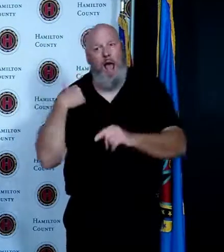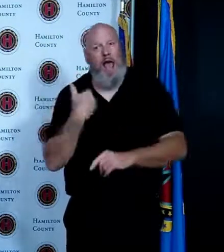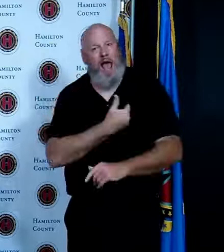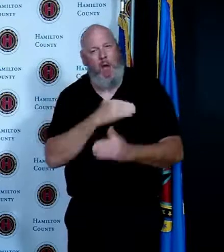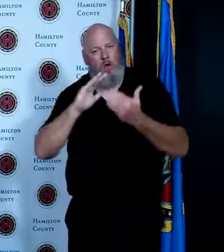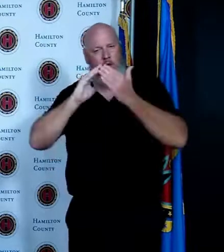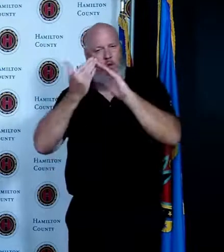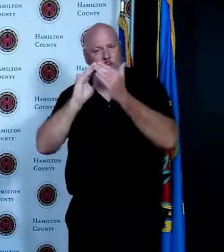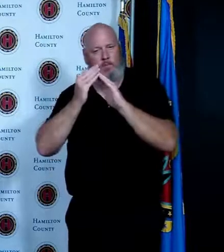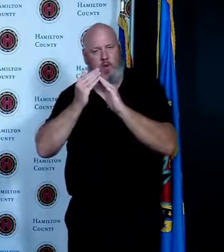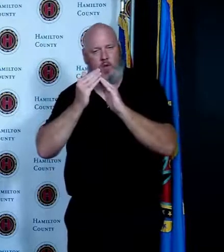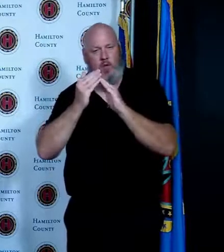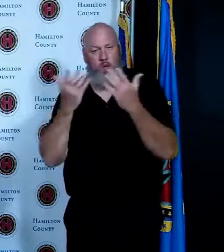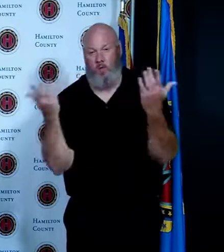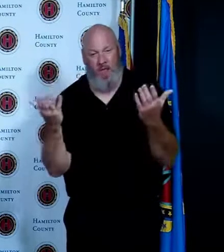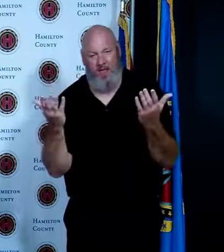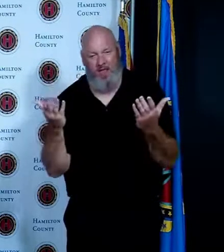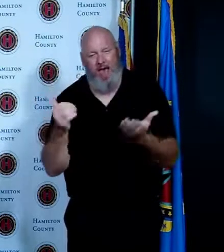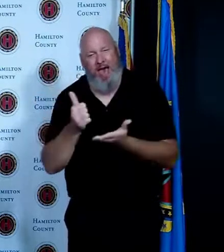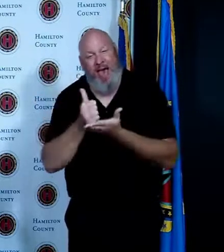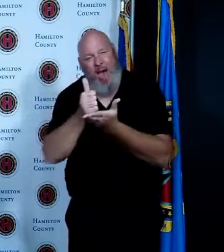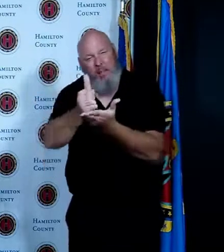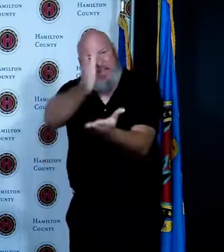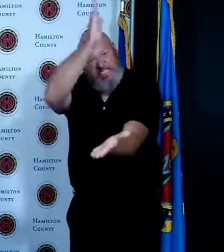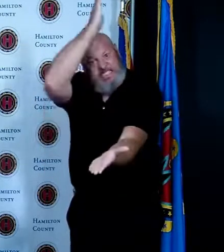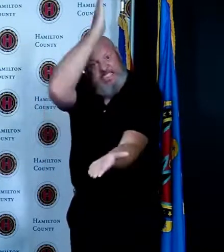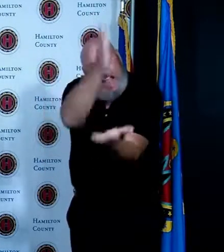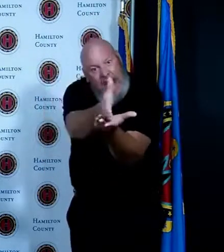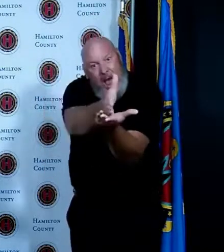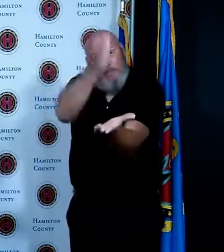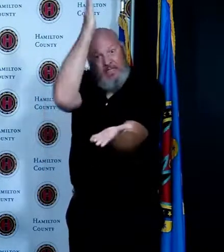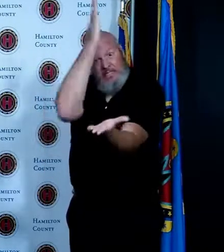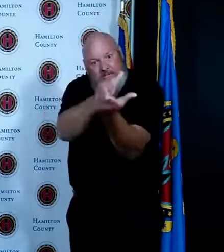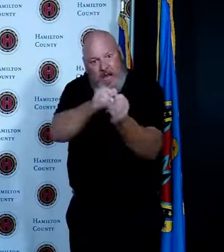Hamilton County so we will continue to work with our communities to bring